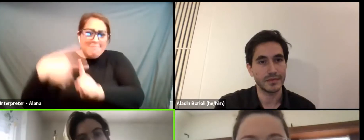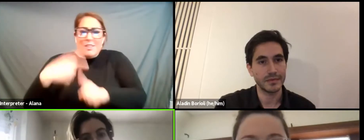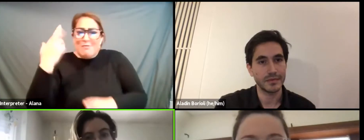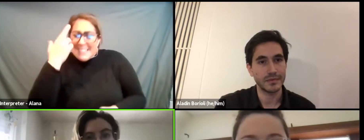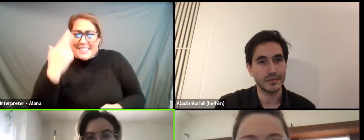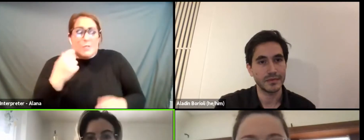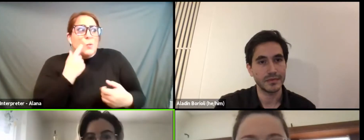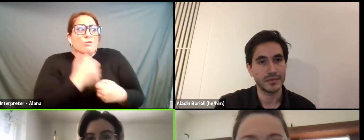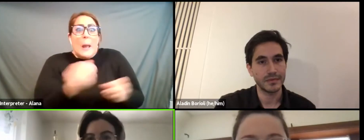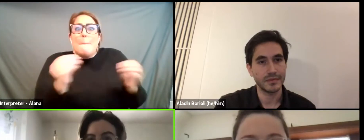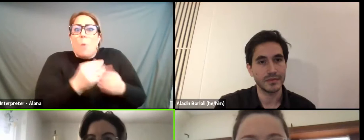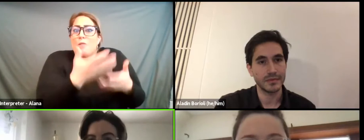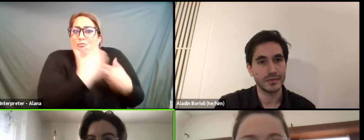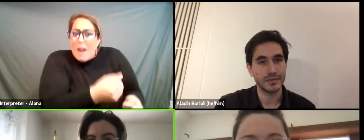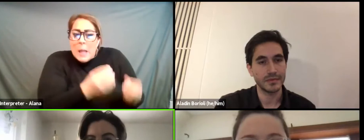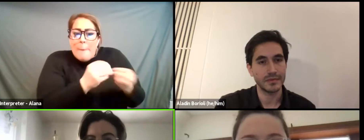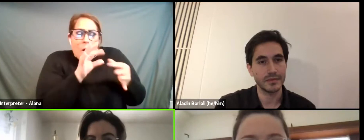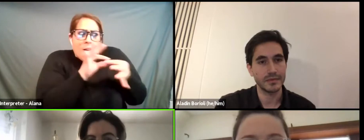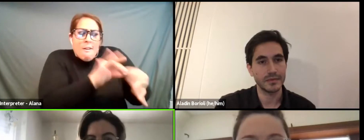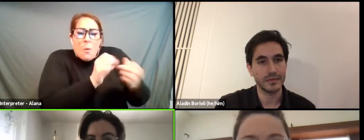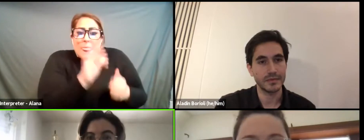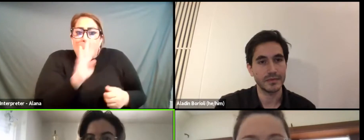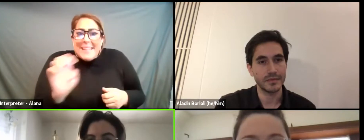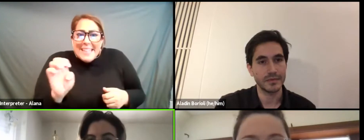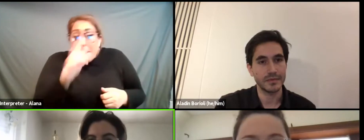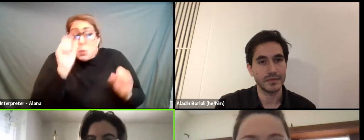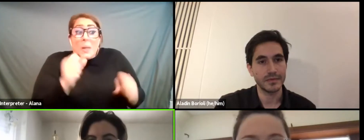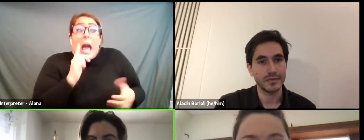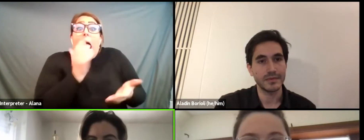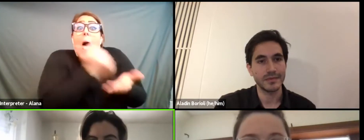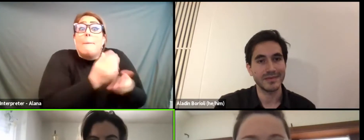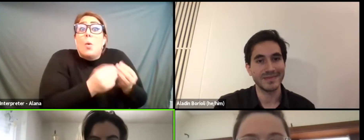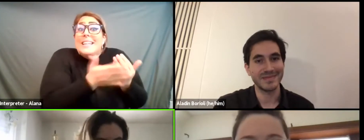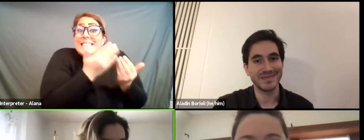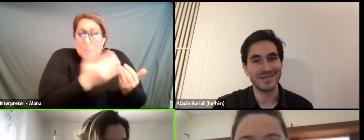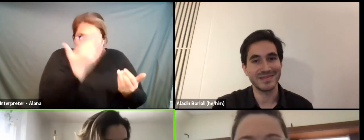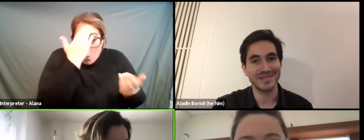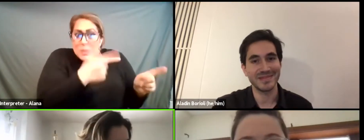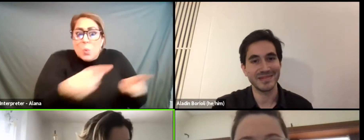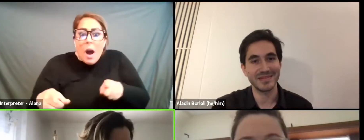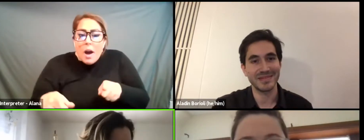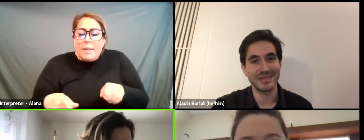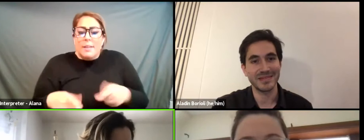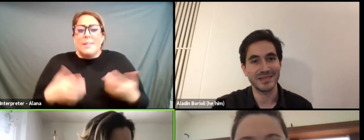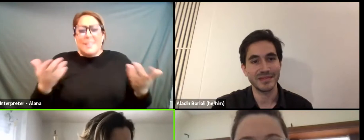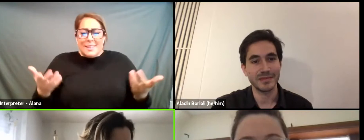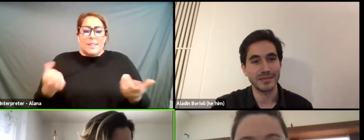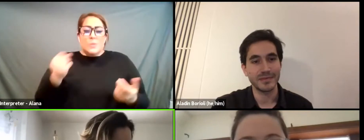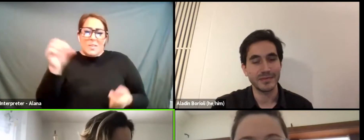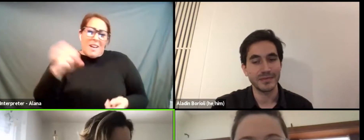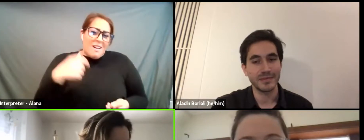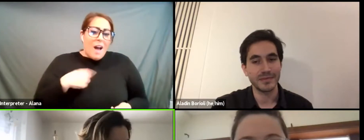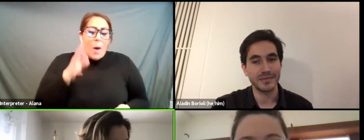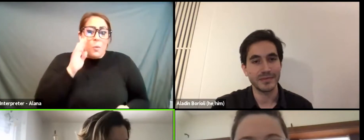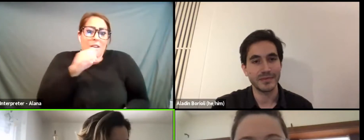bees when you know exactly how to intervene. So yeah I would love to sort of ask you both